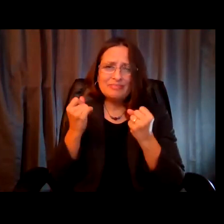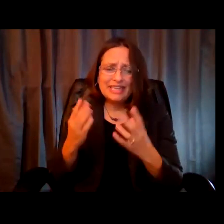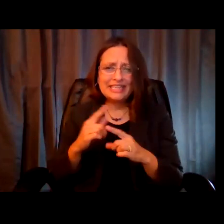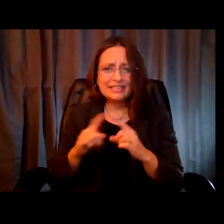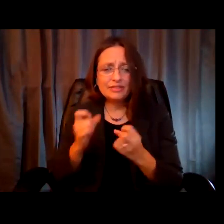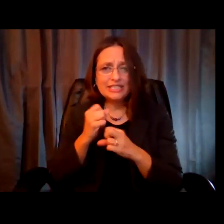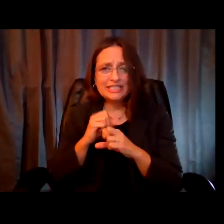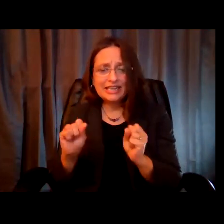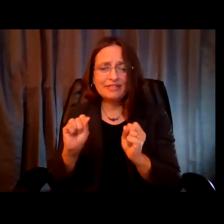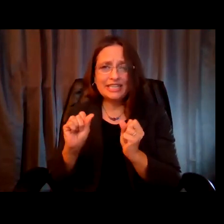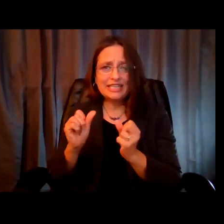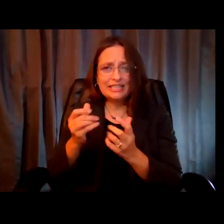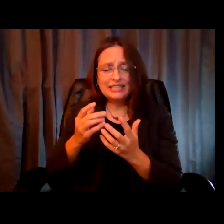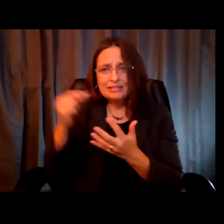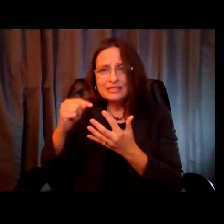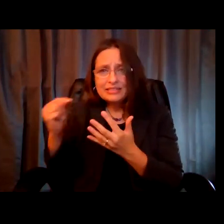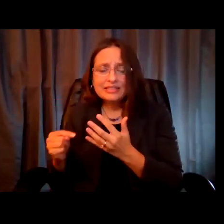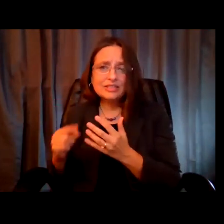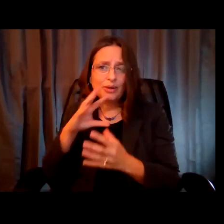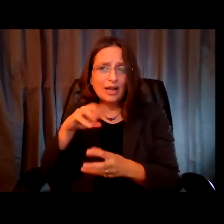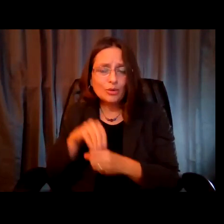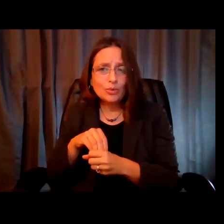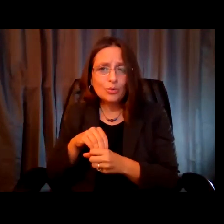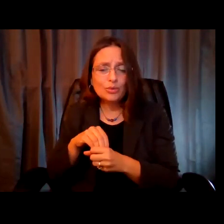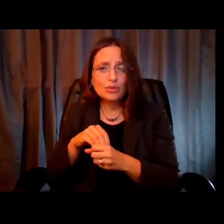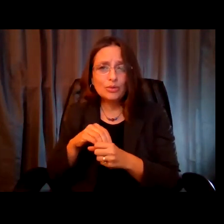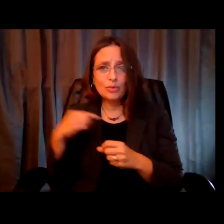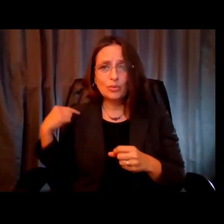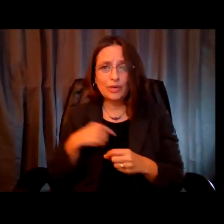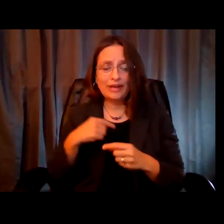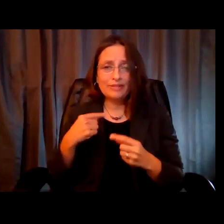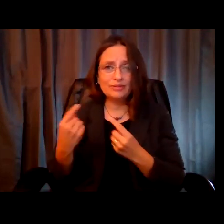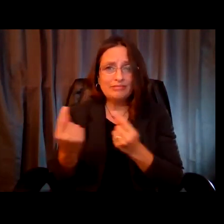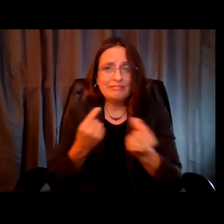Every team member is doing what they can to the limit of their training.